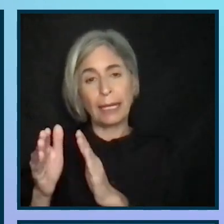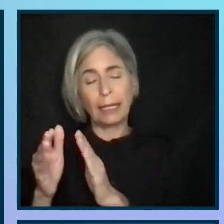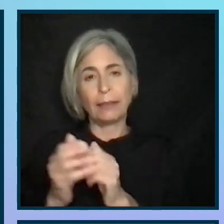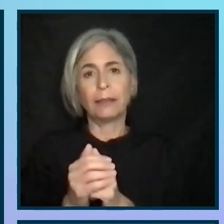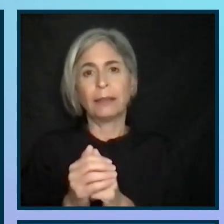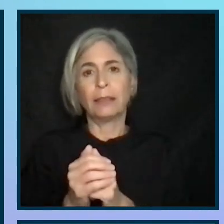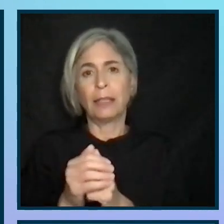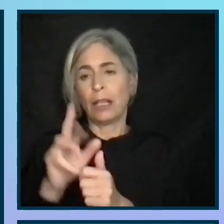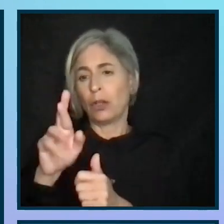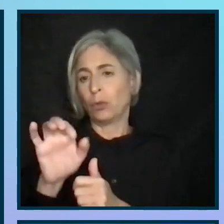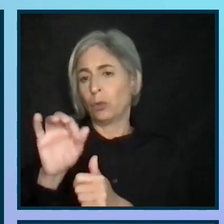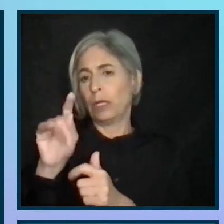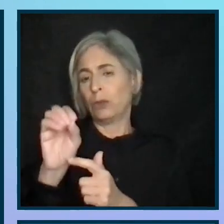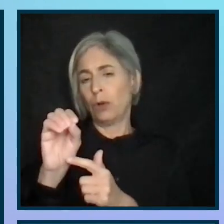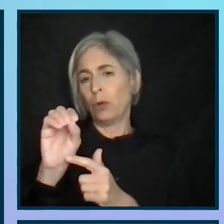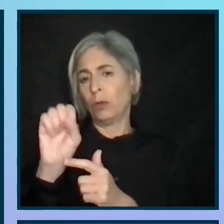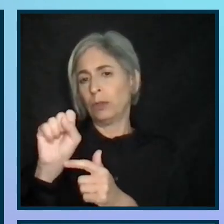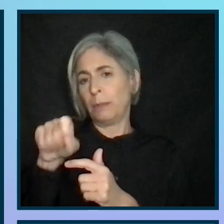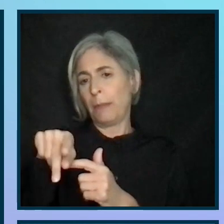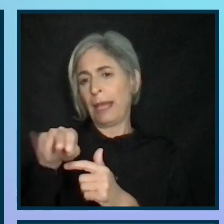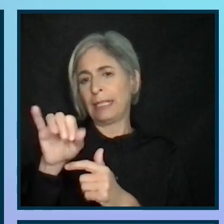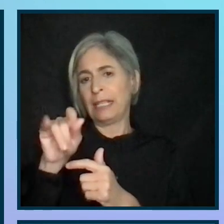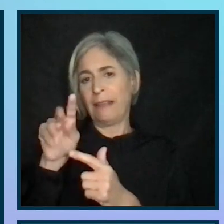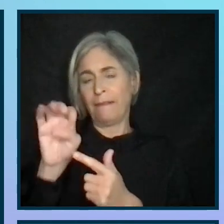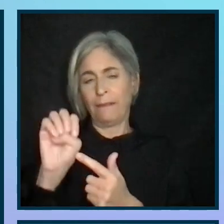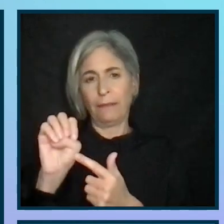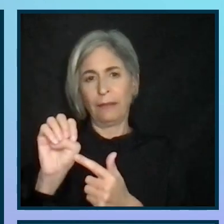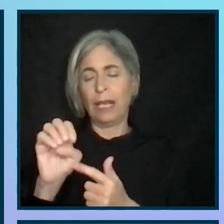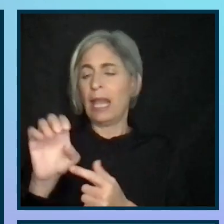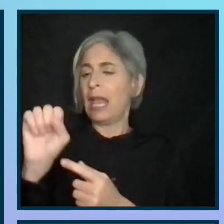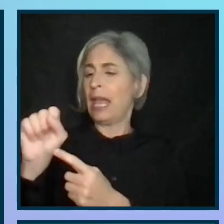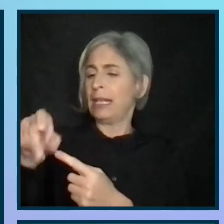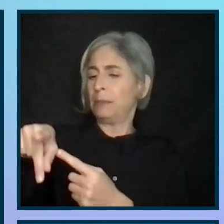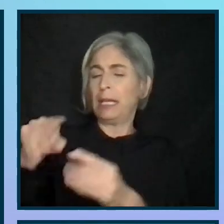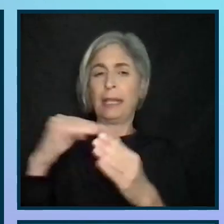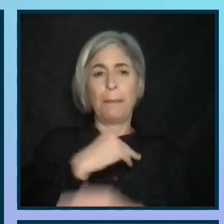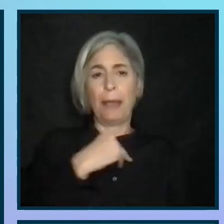And this is really important early on. As team members are learning the skills